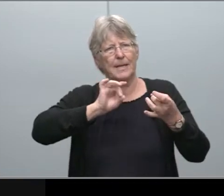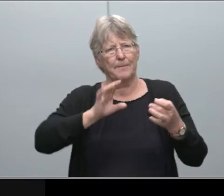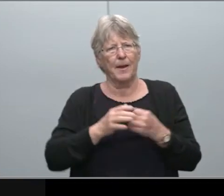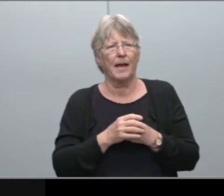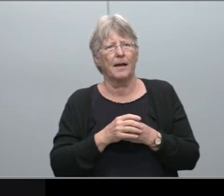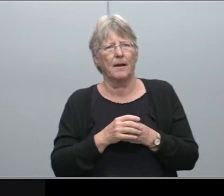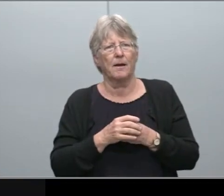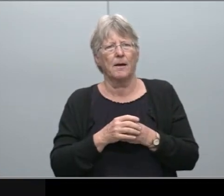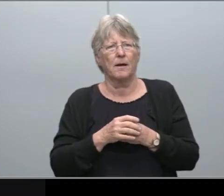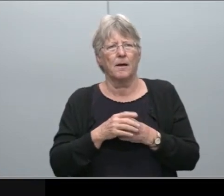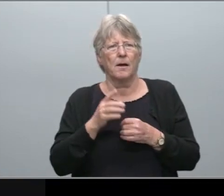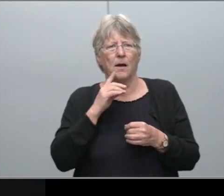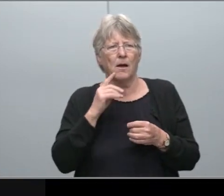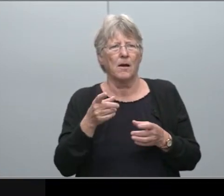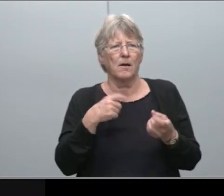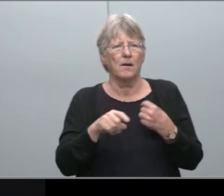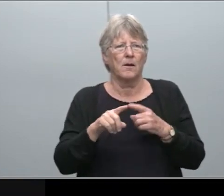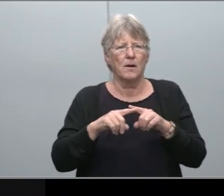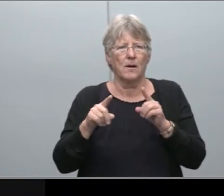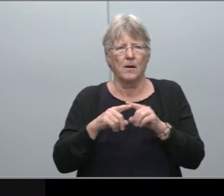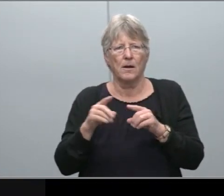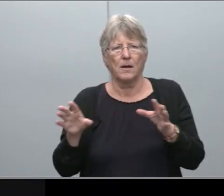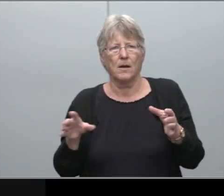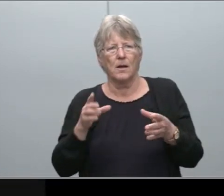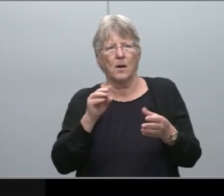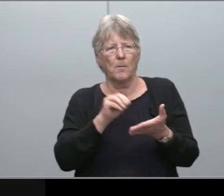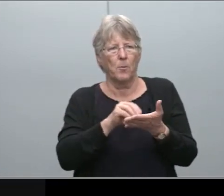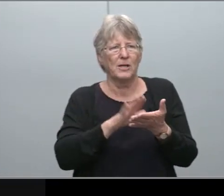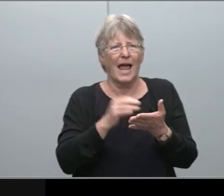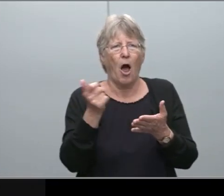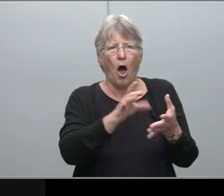every hour spent doing this is an hour away from our families.